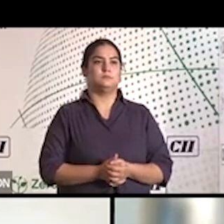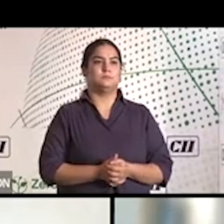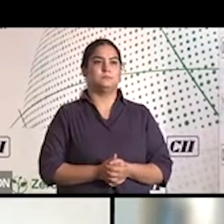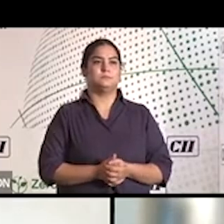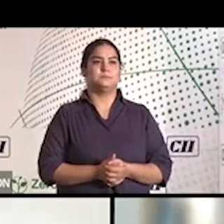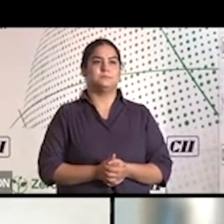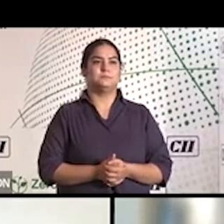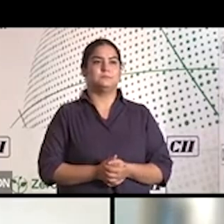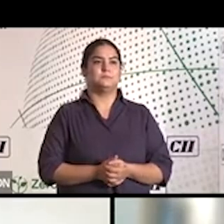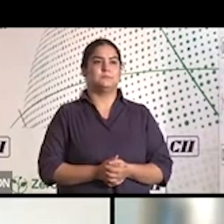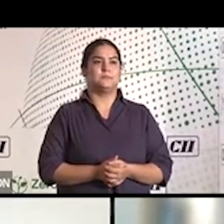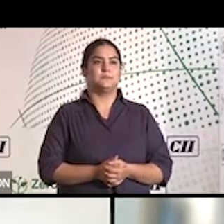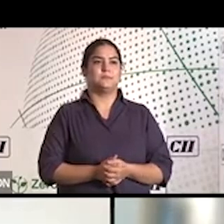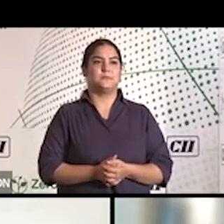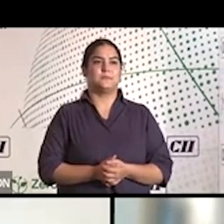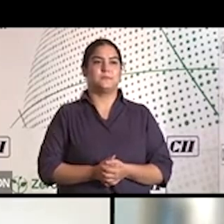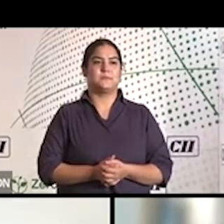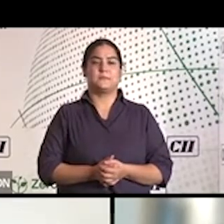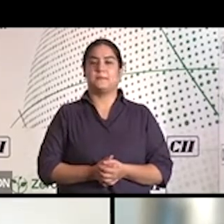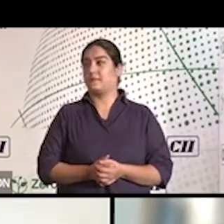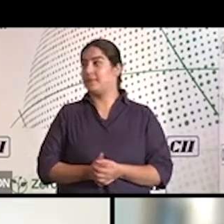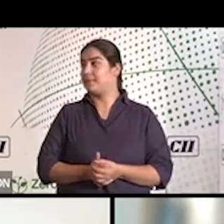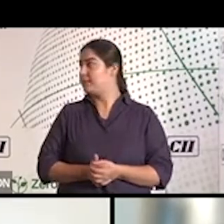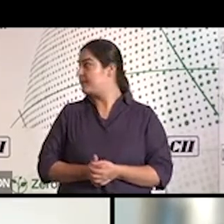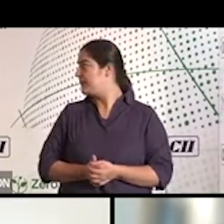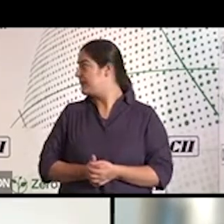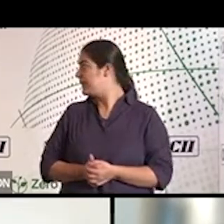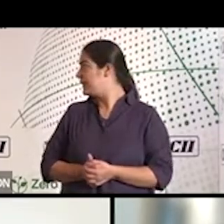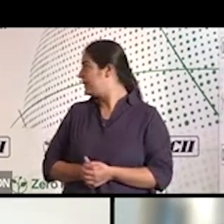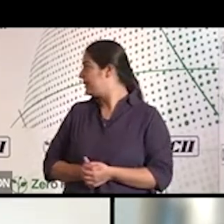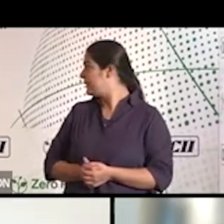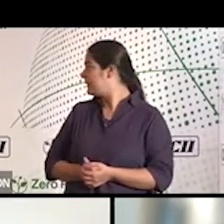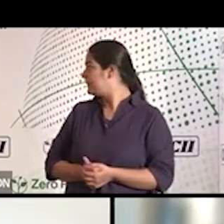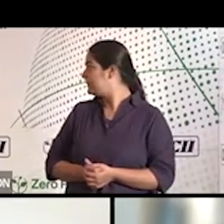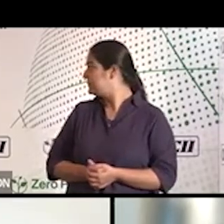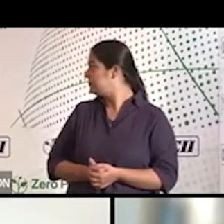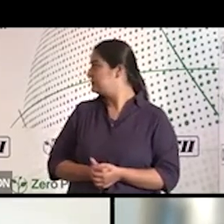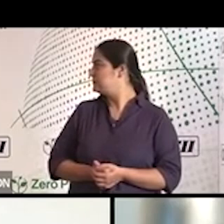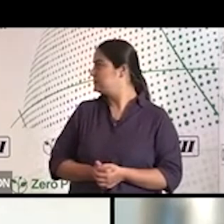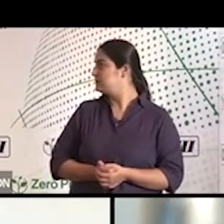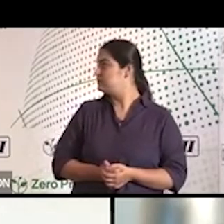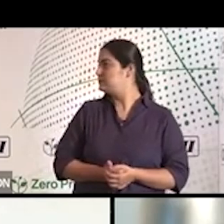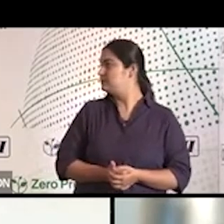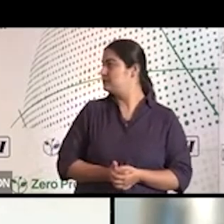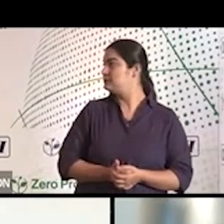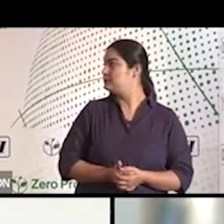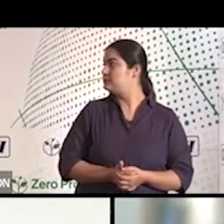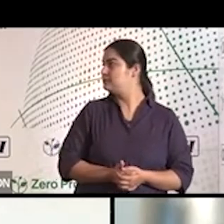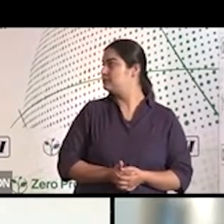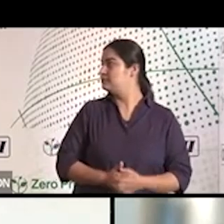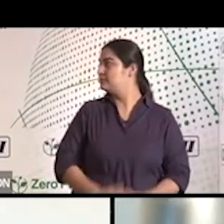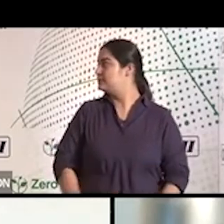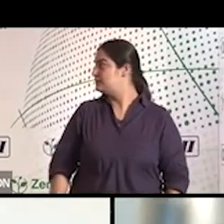yes, I can. Thank you.